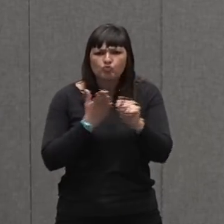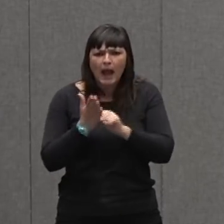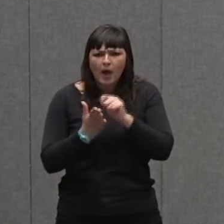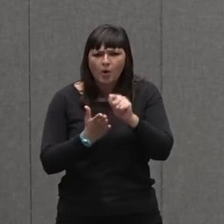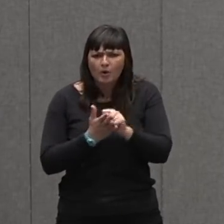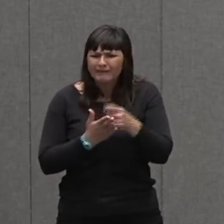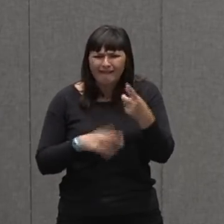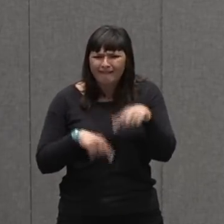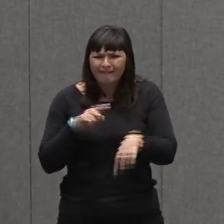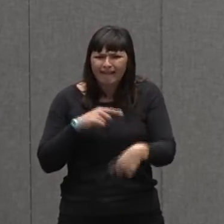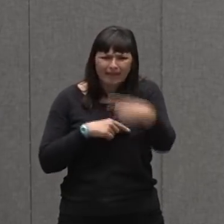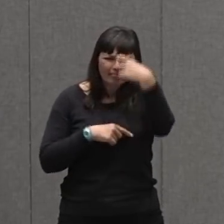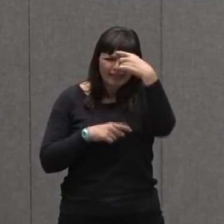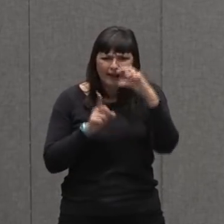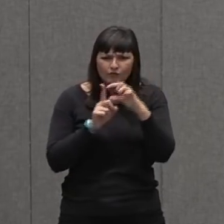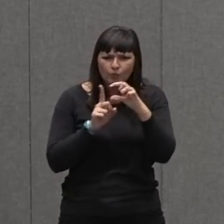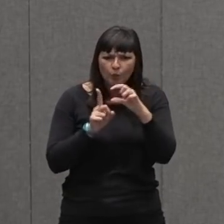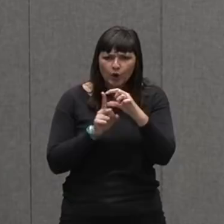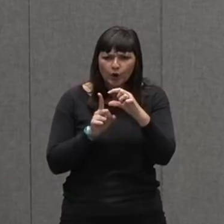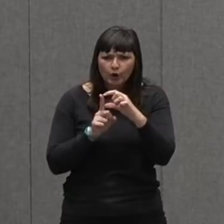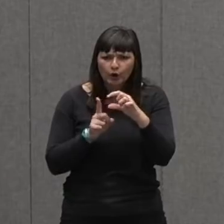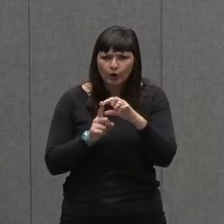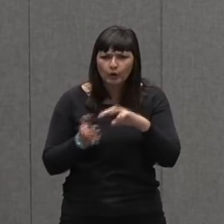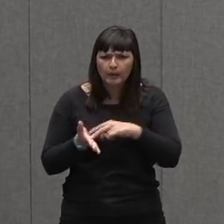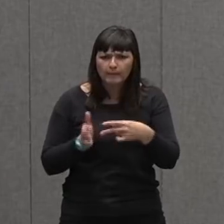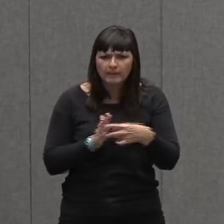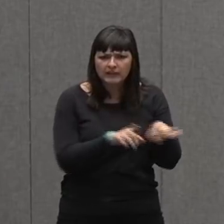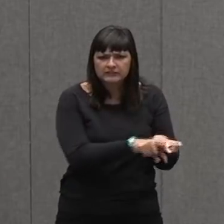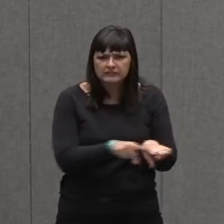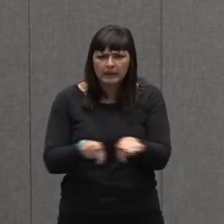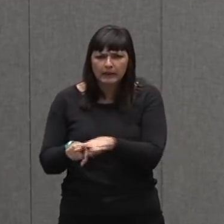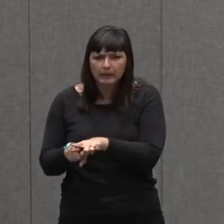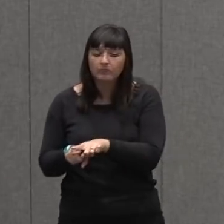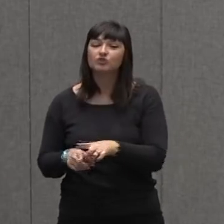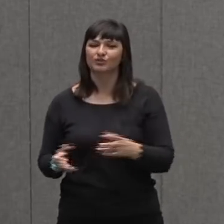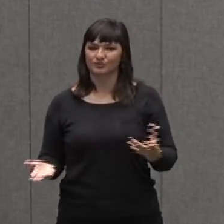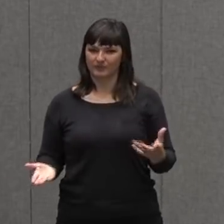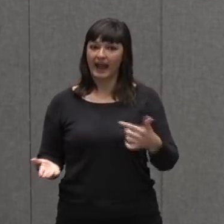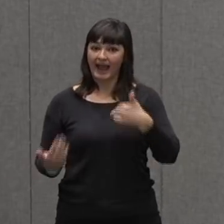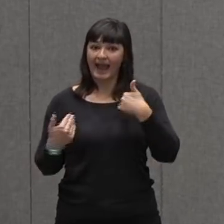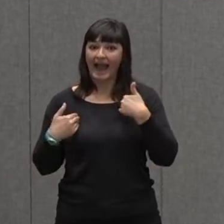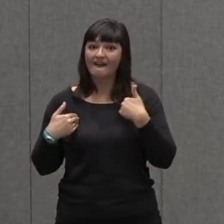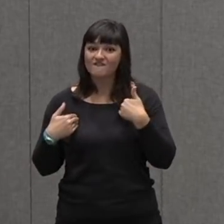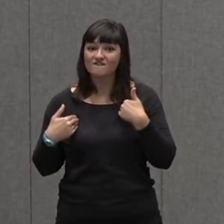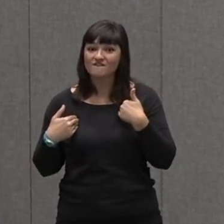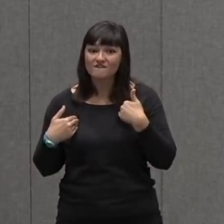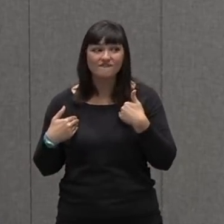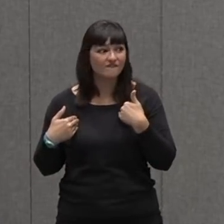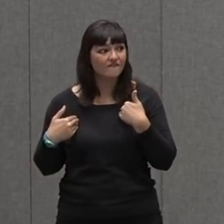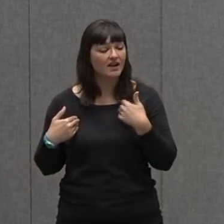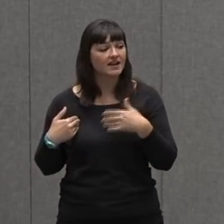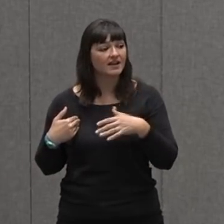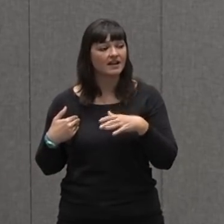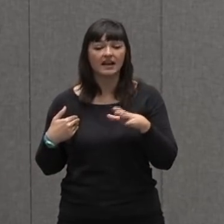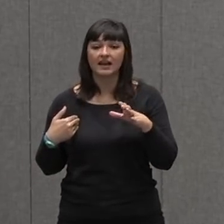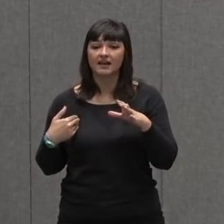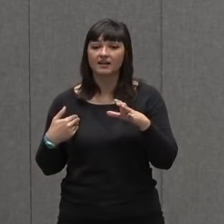come up with my answers to what could a synonym be. And so what I came up with in my research is that